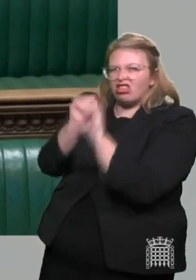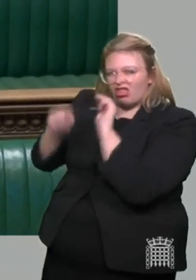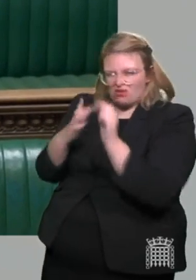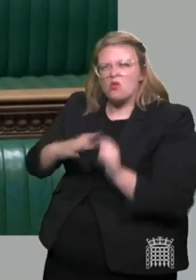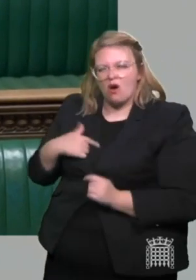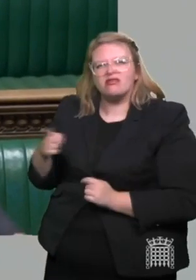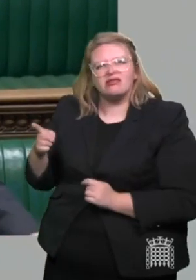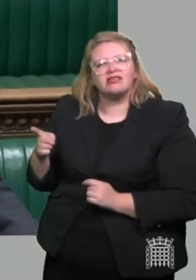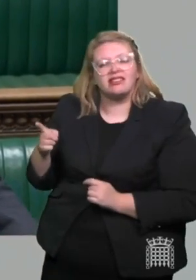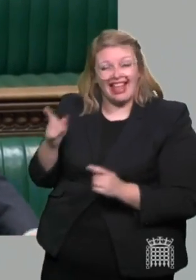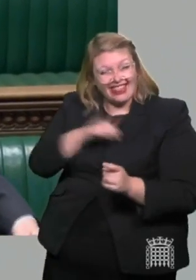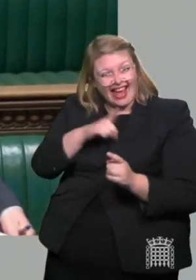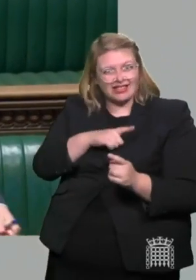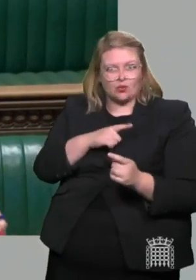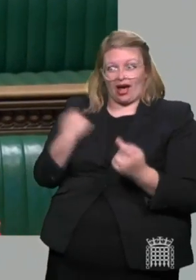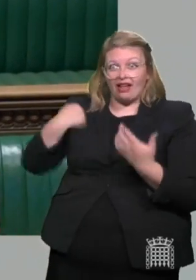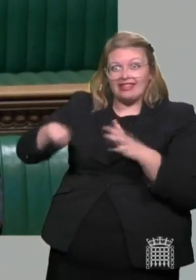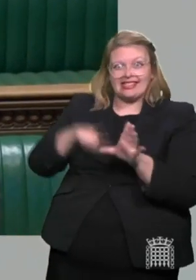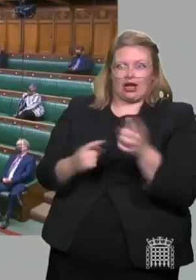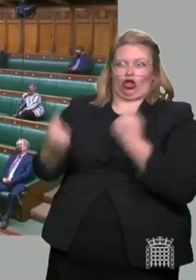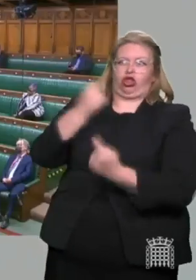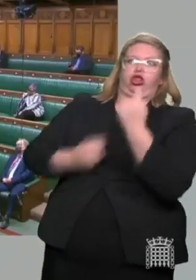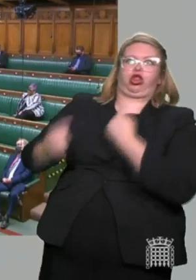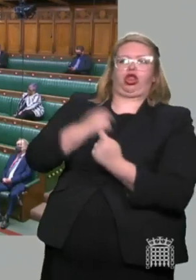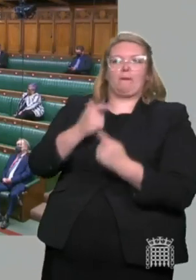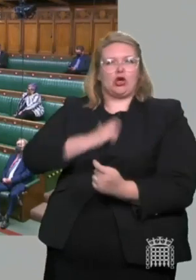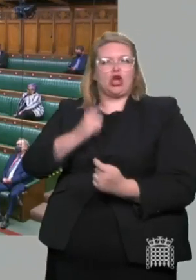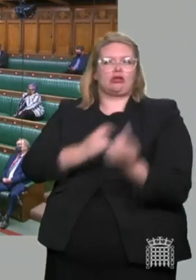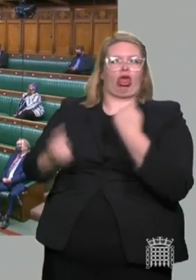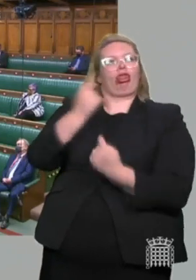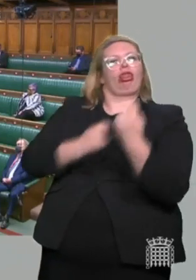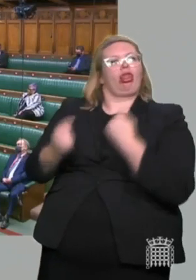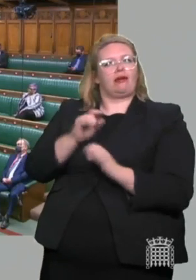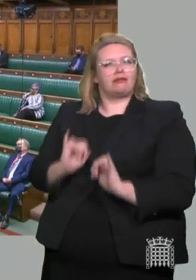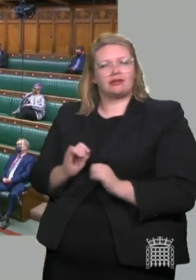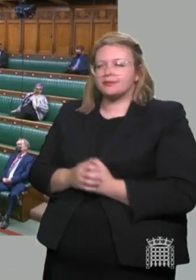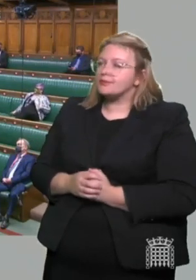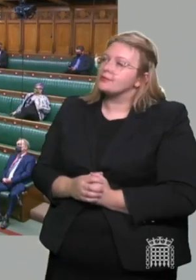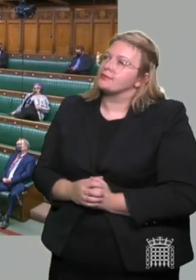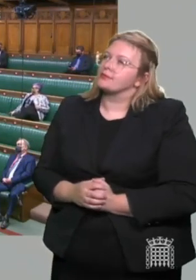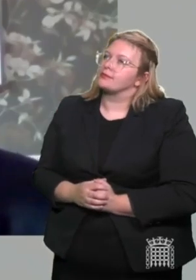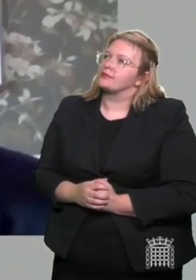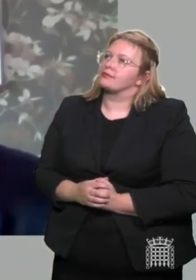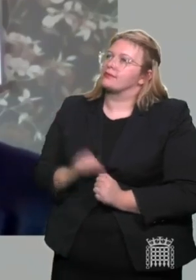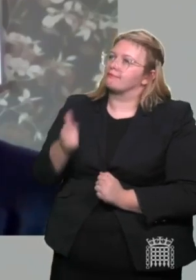what has become clear over the last year. >> Nick Fletcher (Don Valley) (Con) [V]